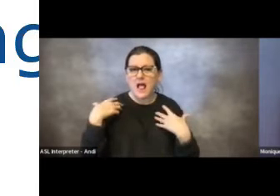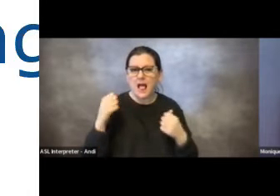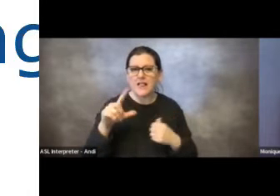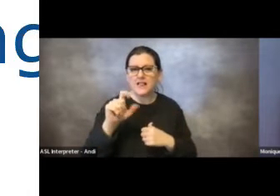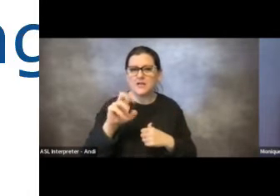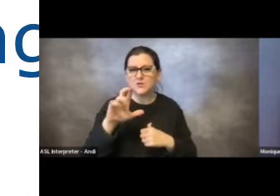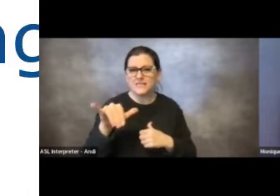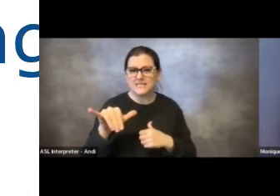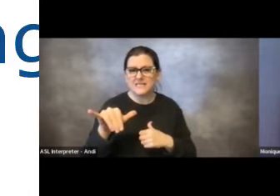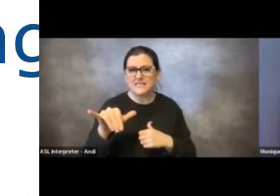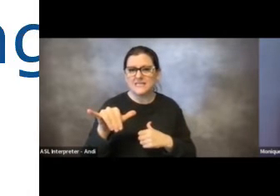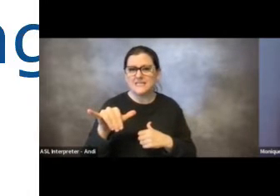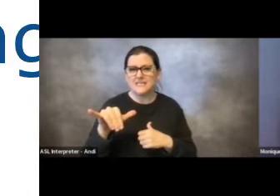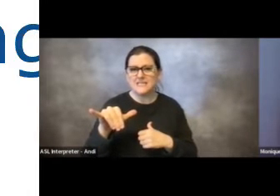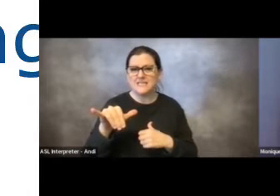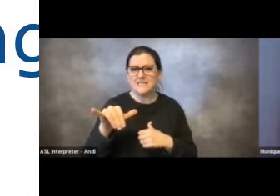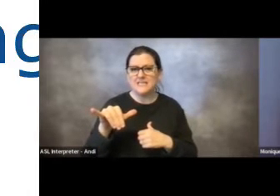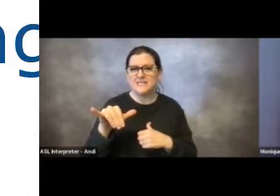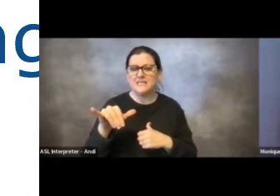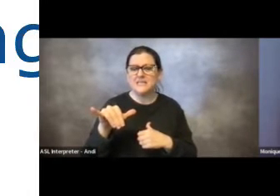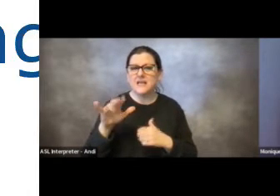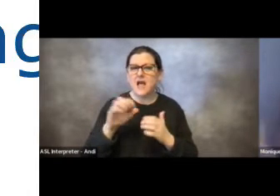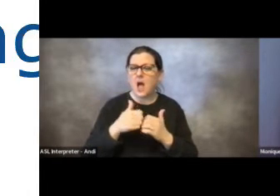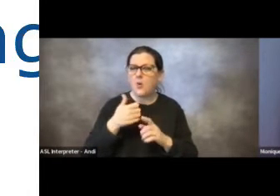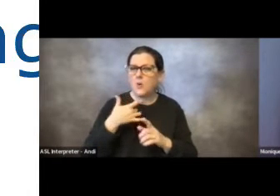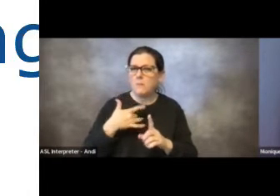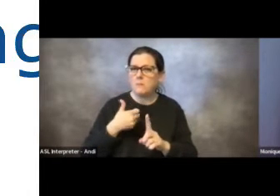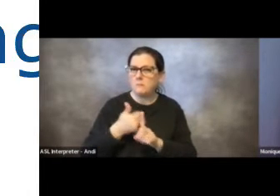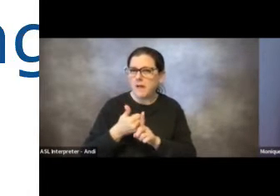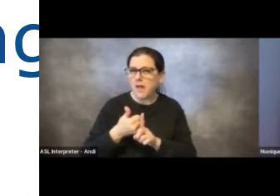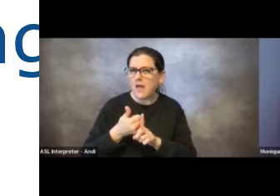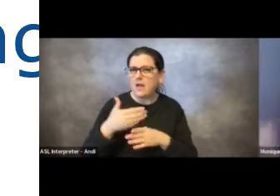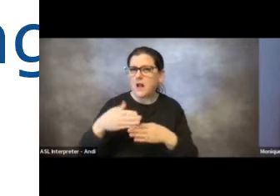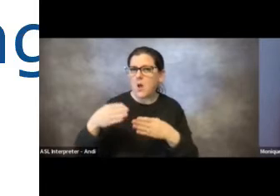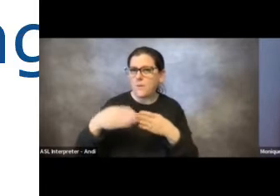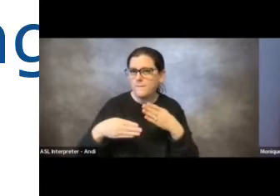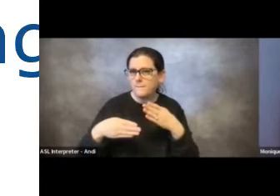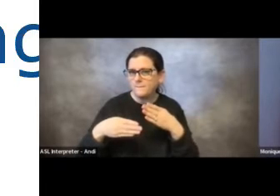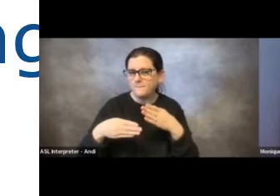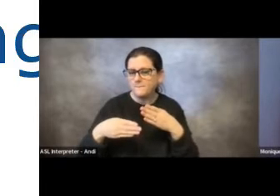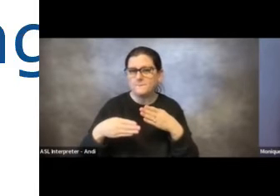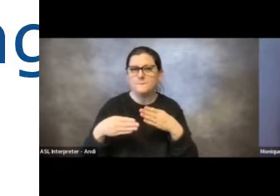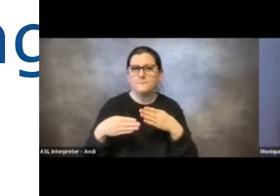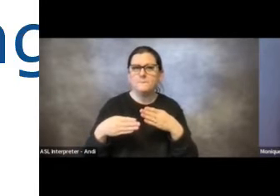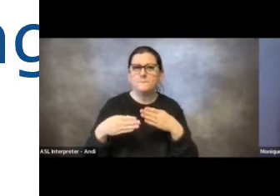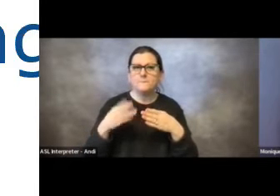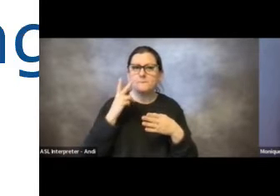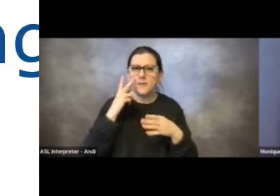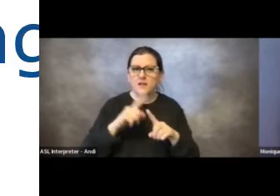that impact, you know, outcomes, we saw differences by education